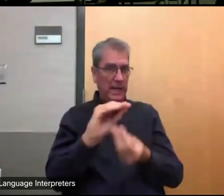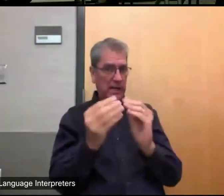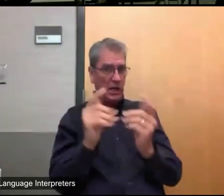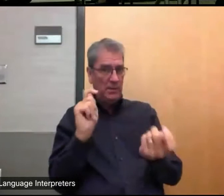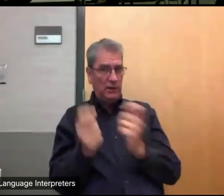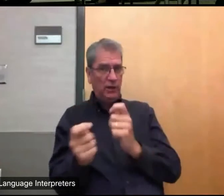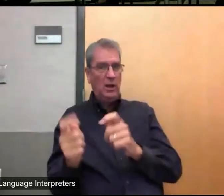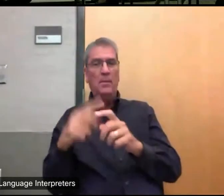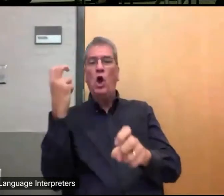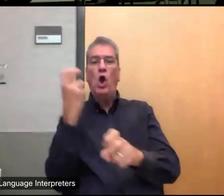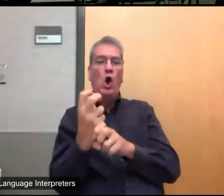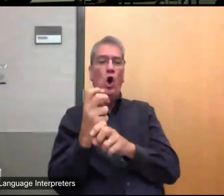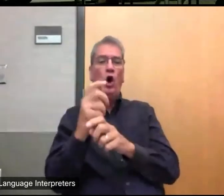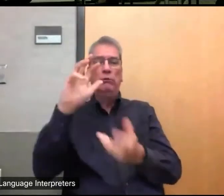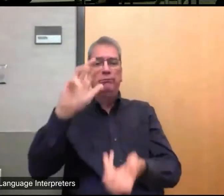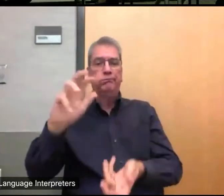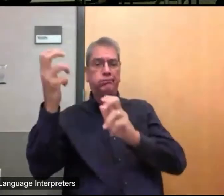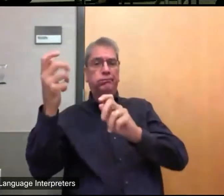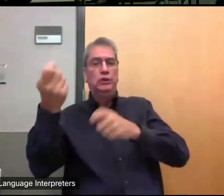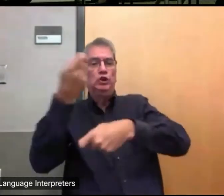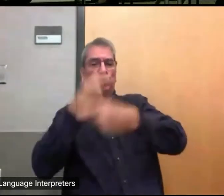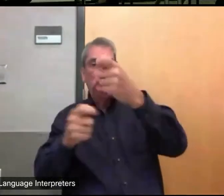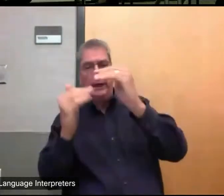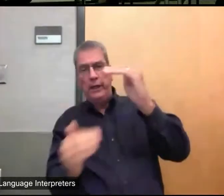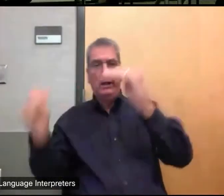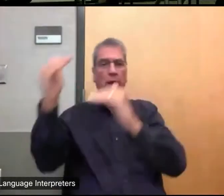hard to go back and then adjust what those thresholds are once once you've done that.